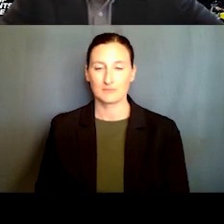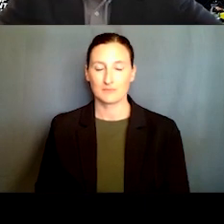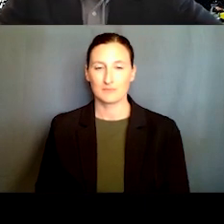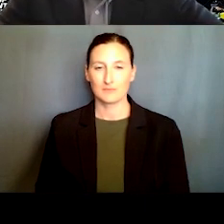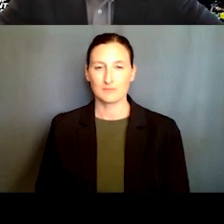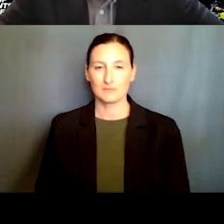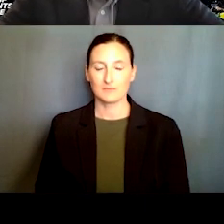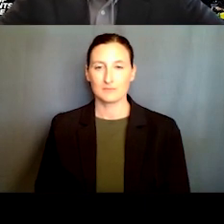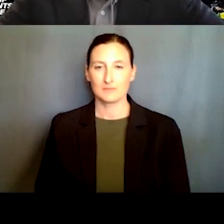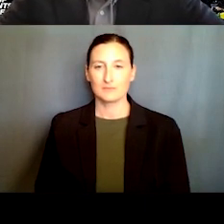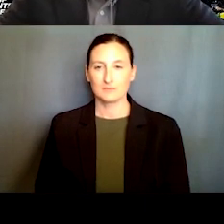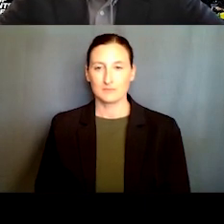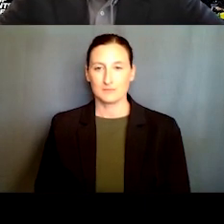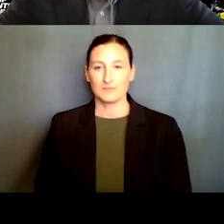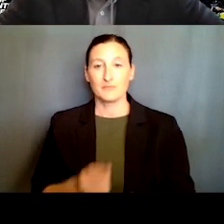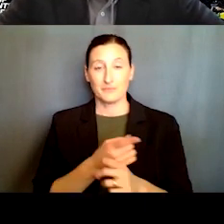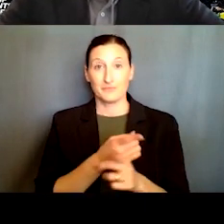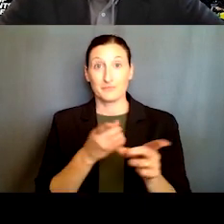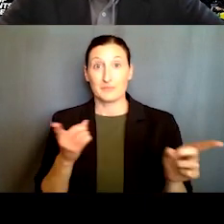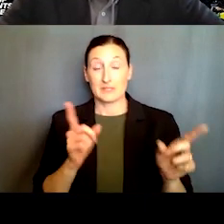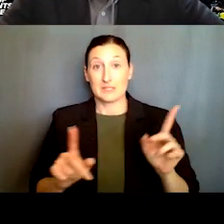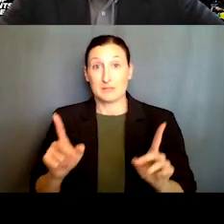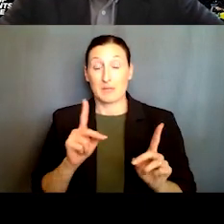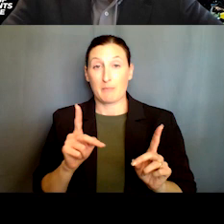These are people that have been supported in one way or the other by some of